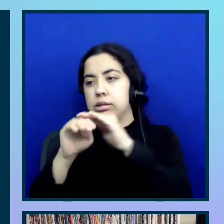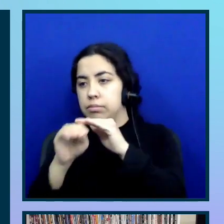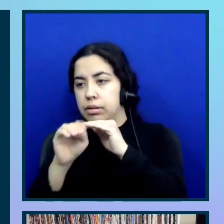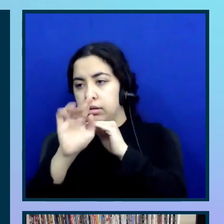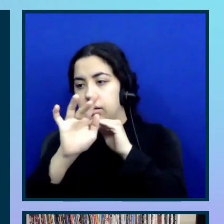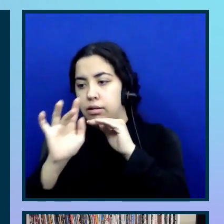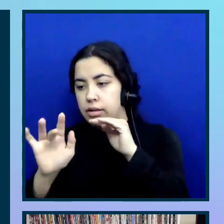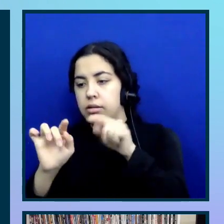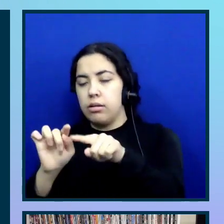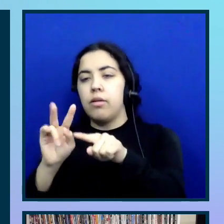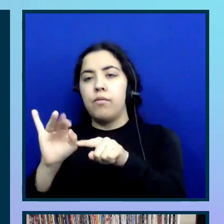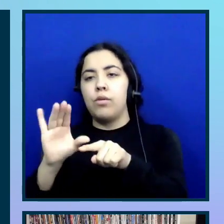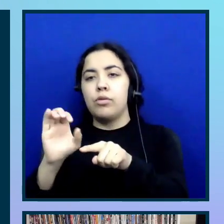and then click the VoiceOver switch control